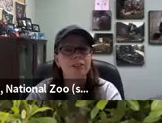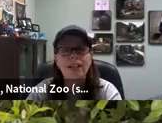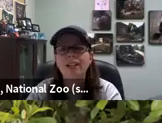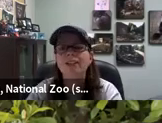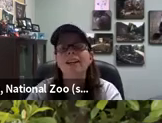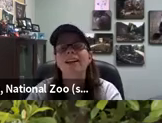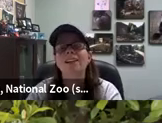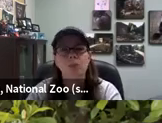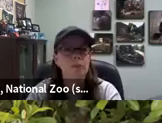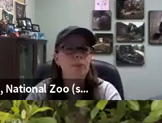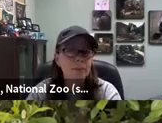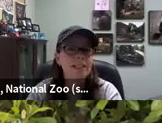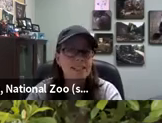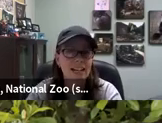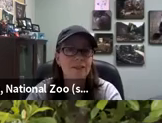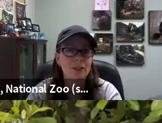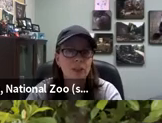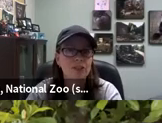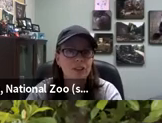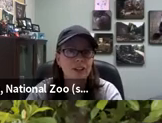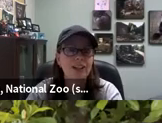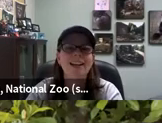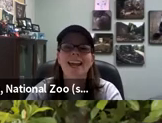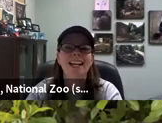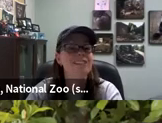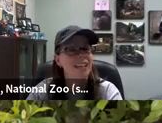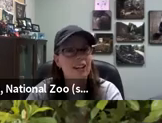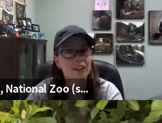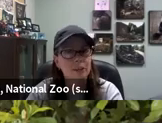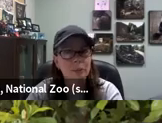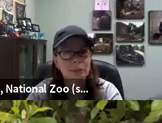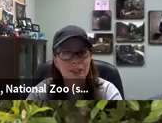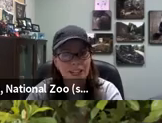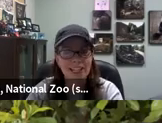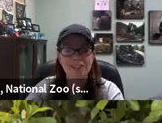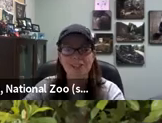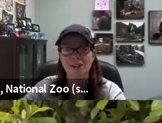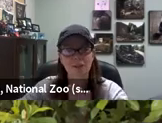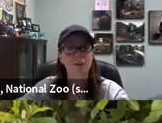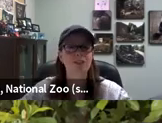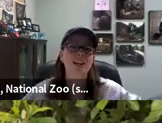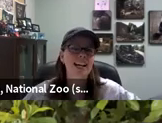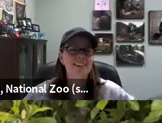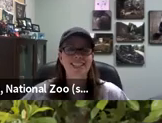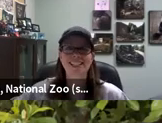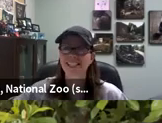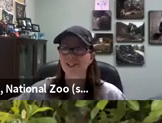round. So we bring them inside for the winter and take care of them up in the